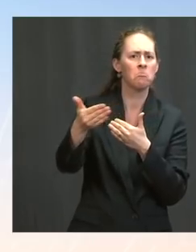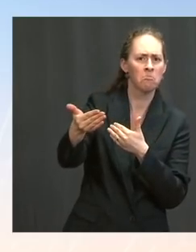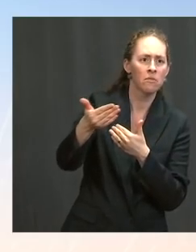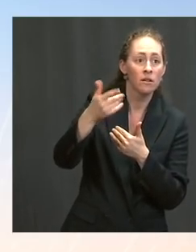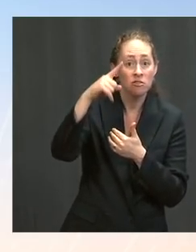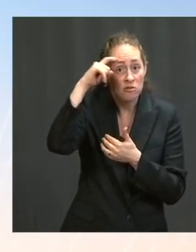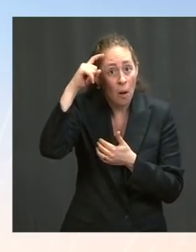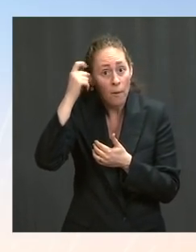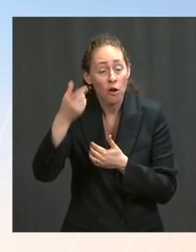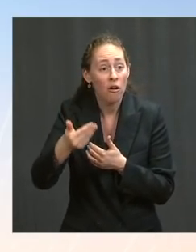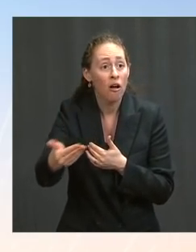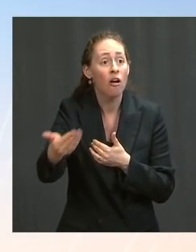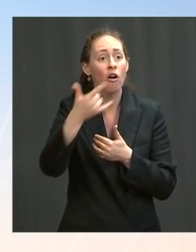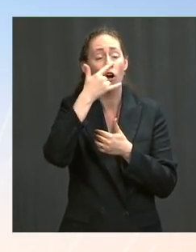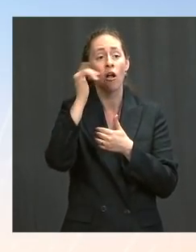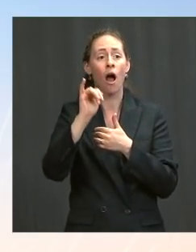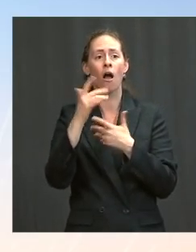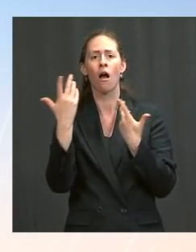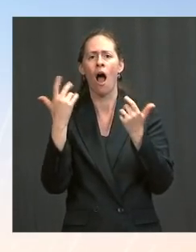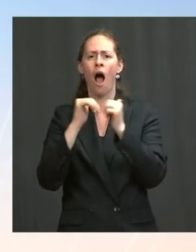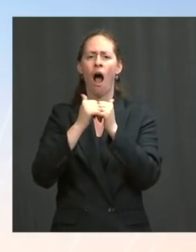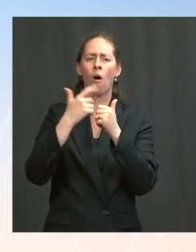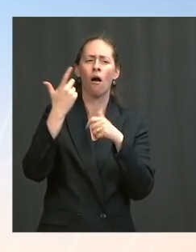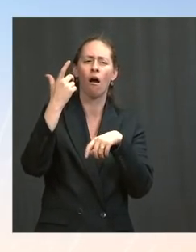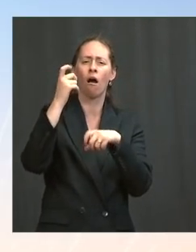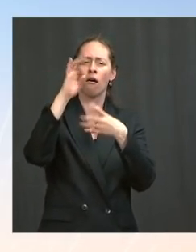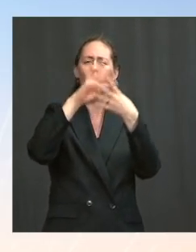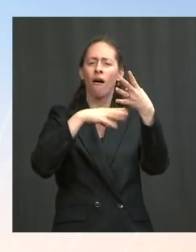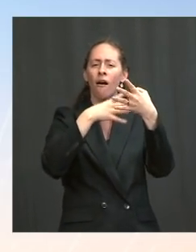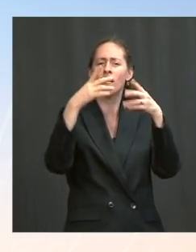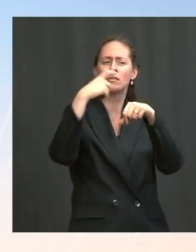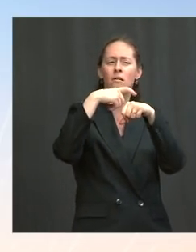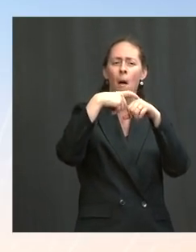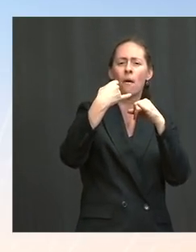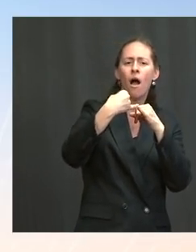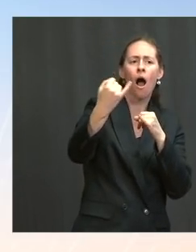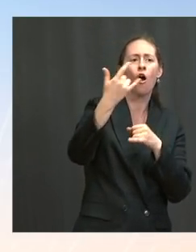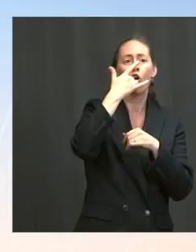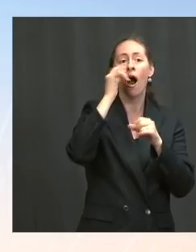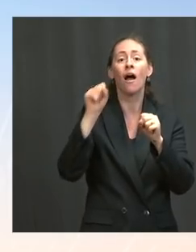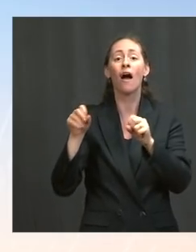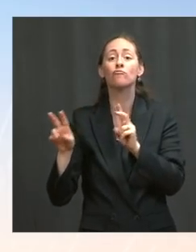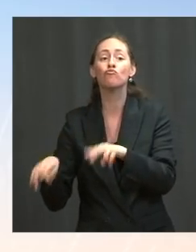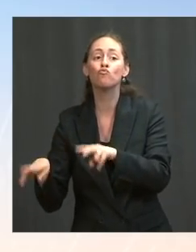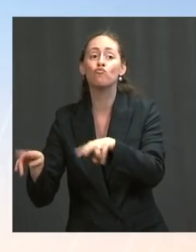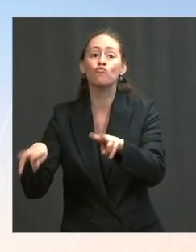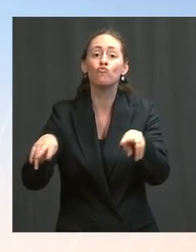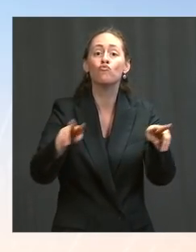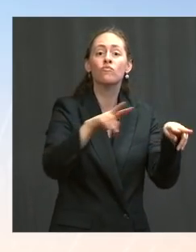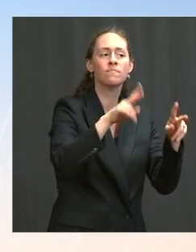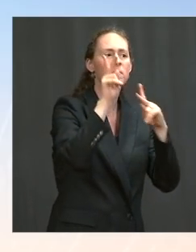In terms of the timeline for resuming tours and public -- and guests, I'll have to just get back to you on the specific plans for that.